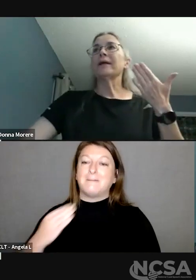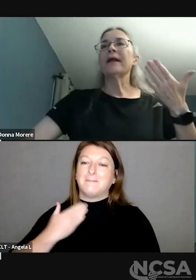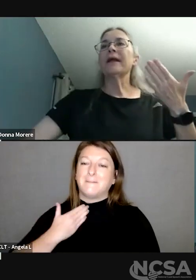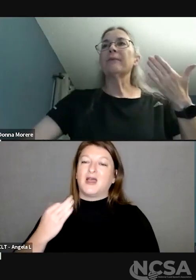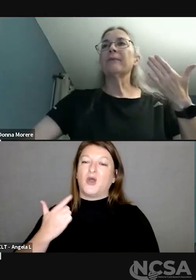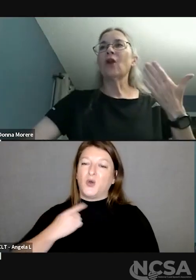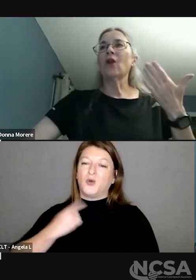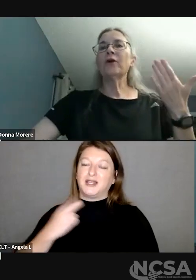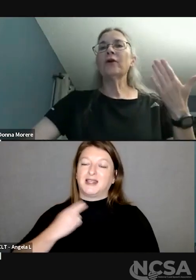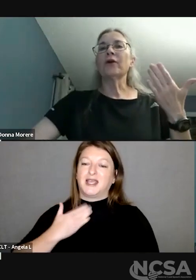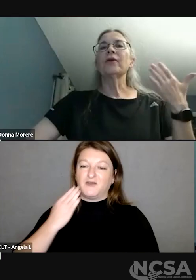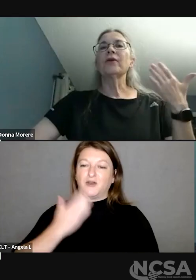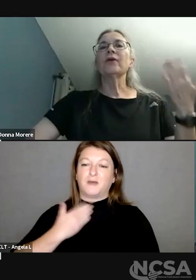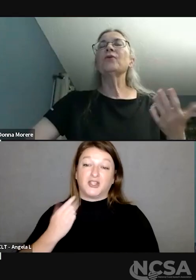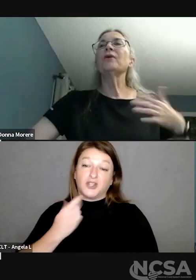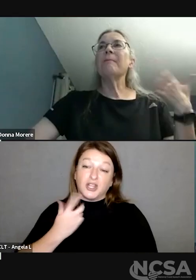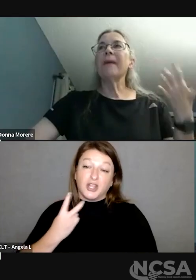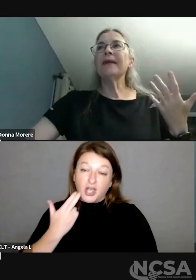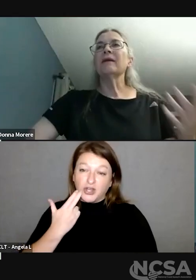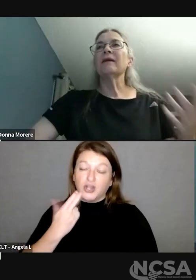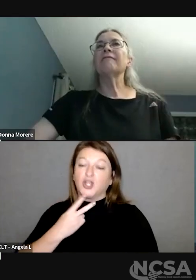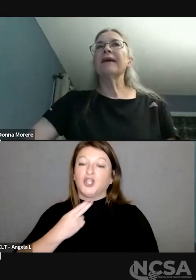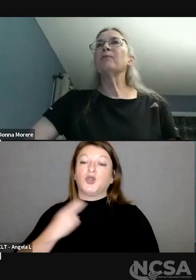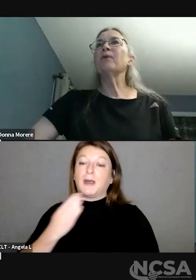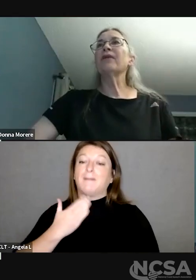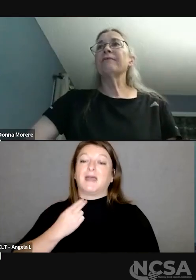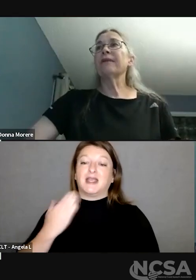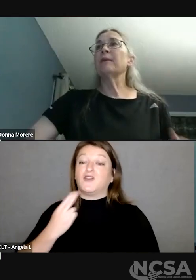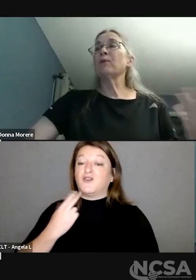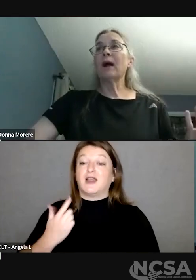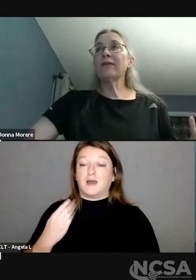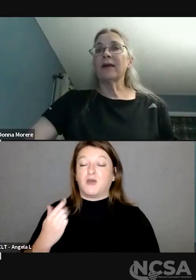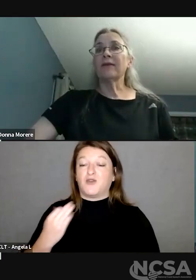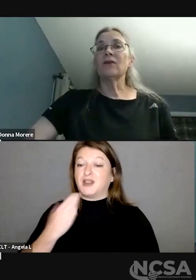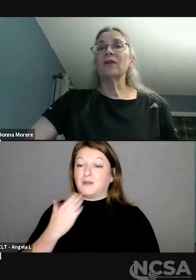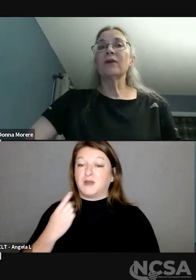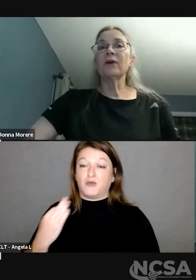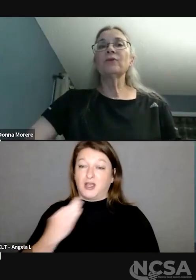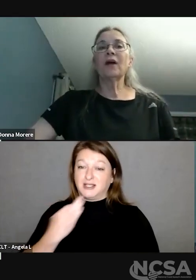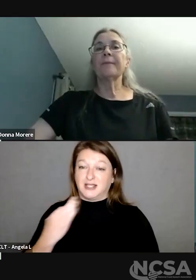that information longer, you can make it available for them to process in their own time.